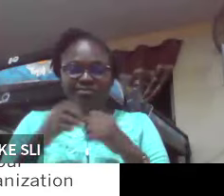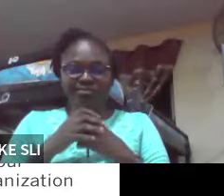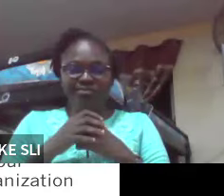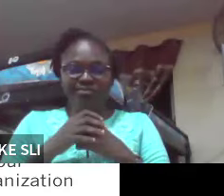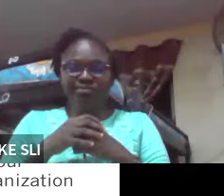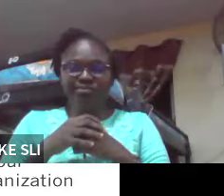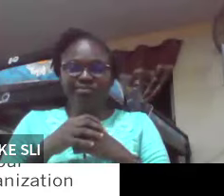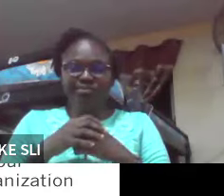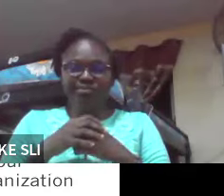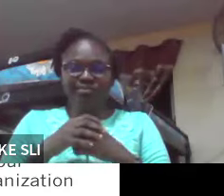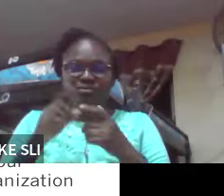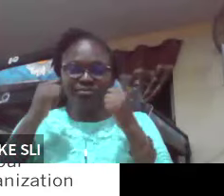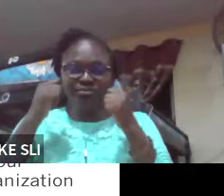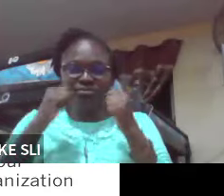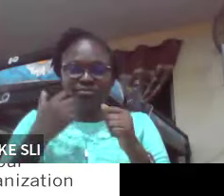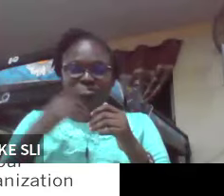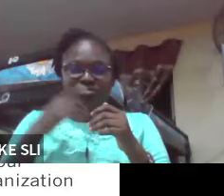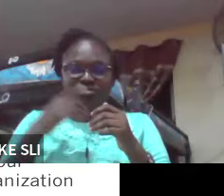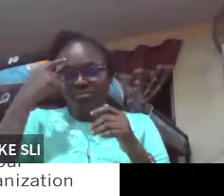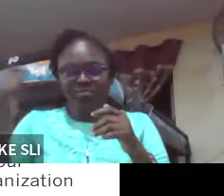Okeia Chizoba Precious: to achieve our dreams, not just dreaming.